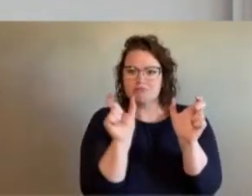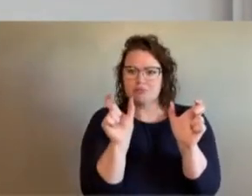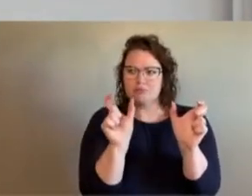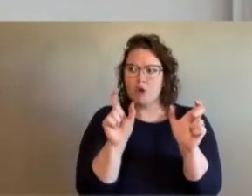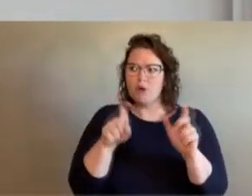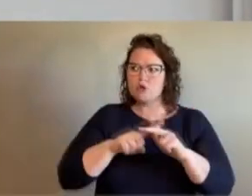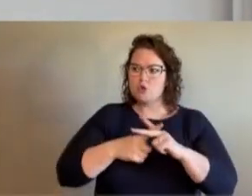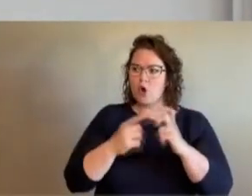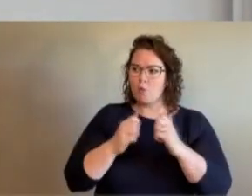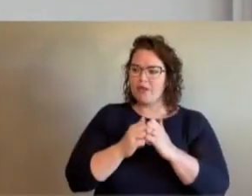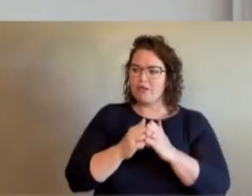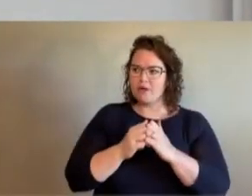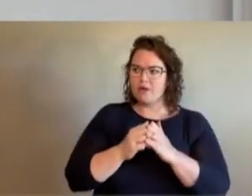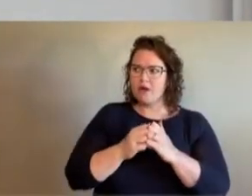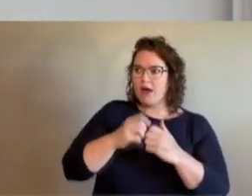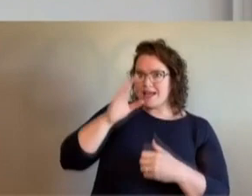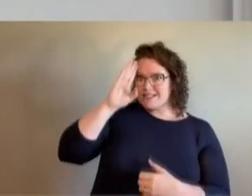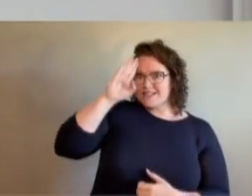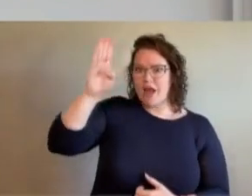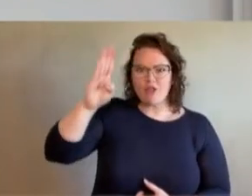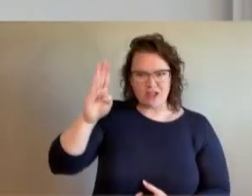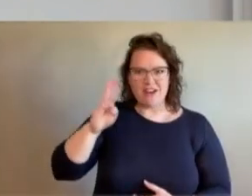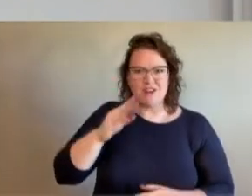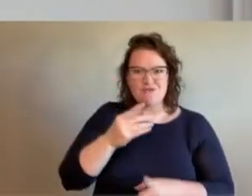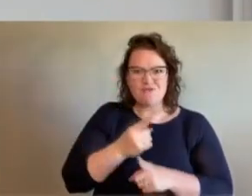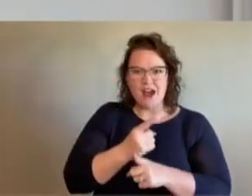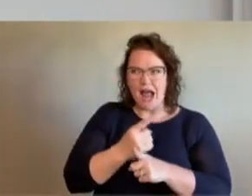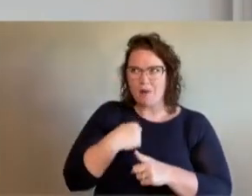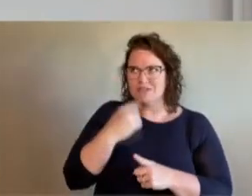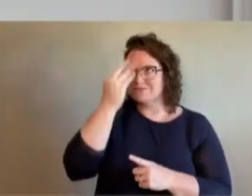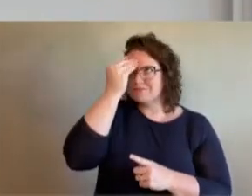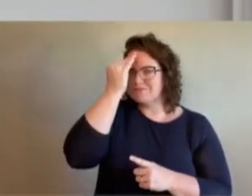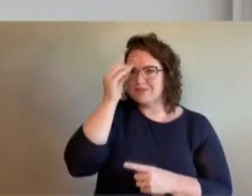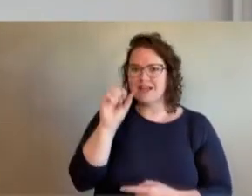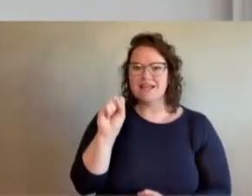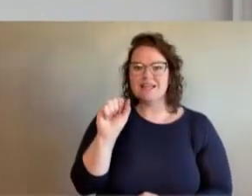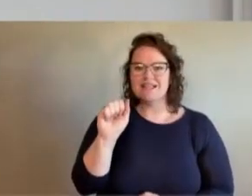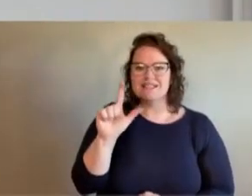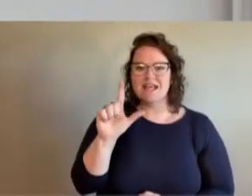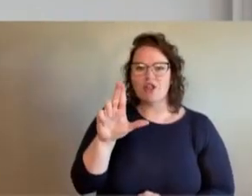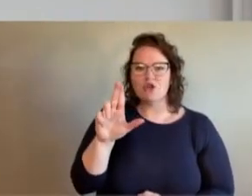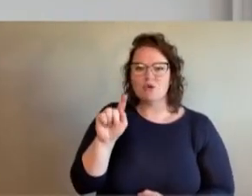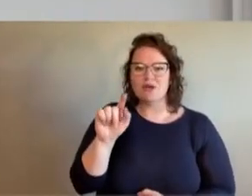we write. We are going to start with a salutation -- is that what it